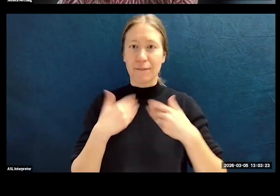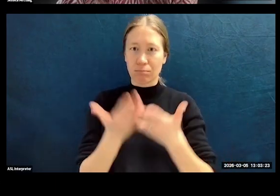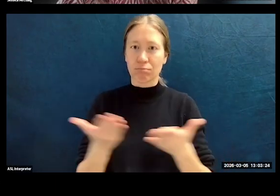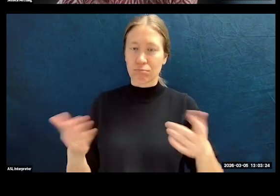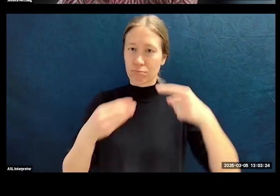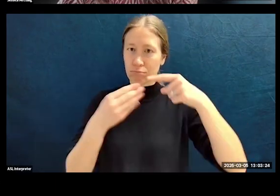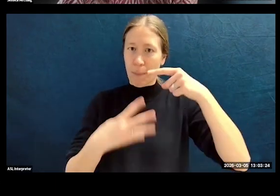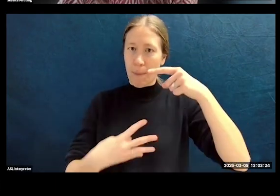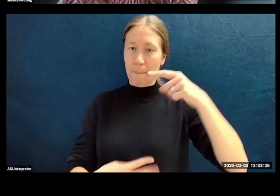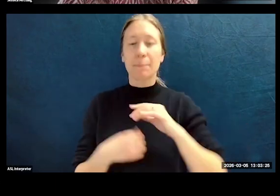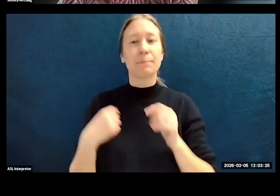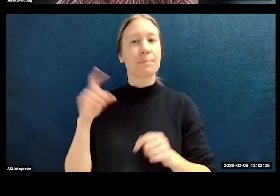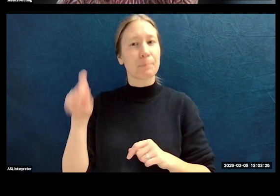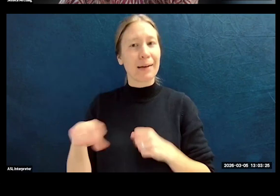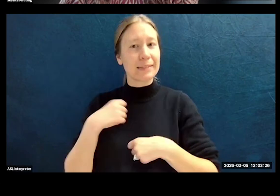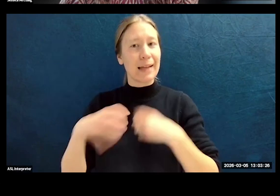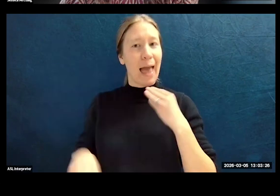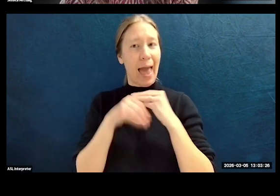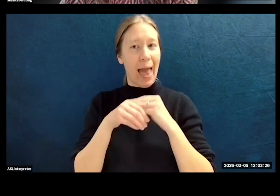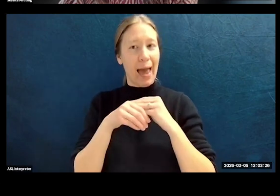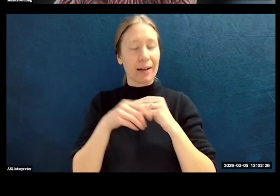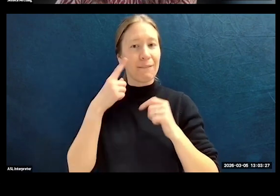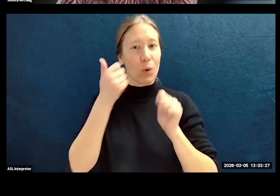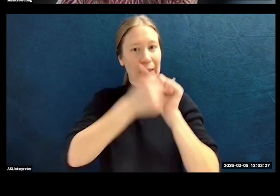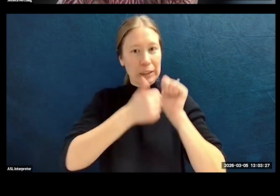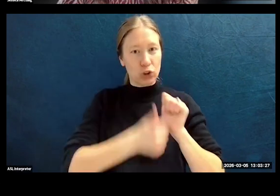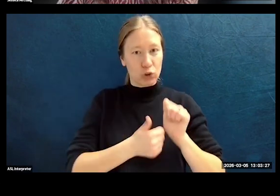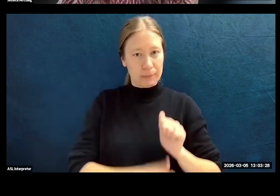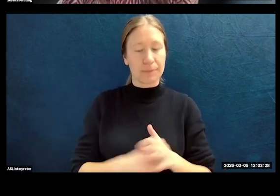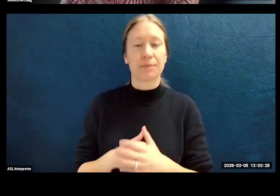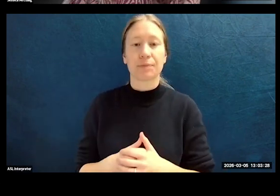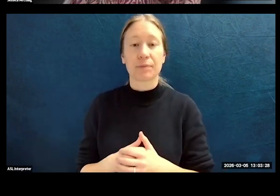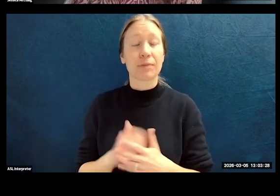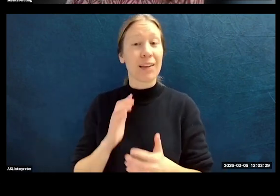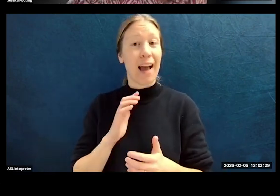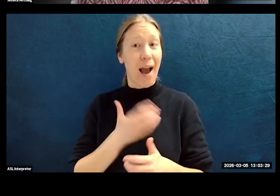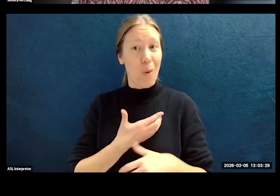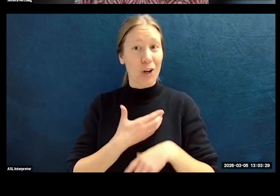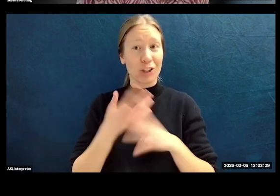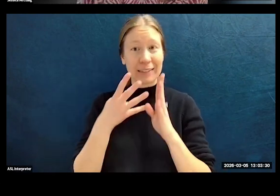for each item in our syllabus content list. Our table of content has five items, so in totality,